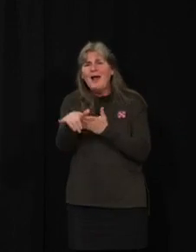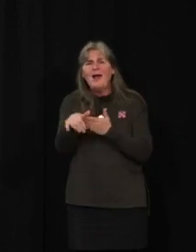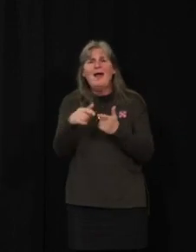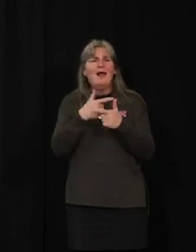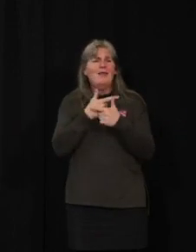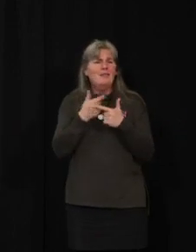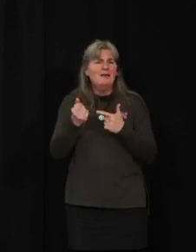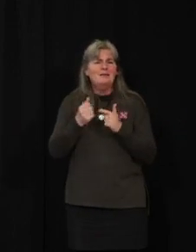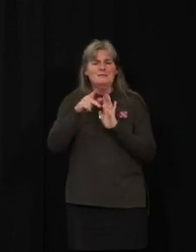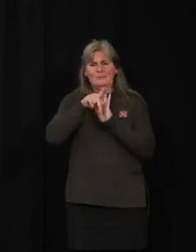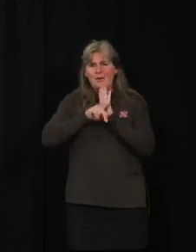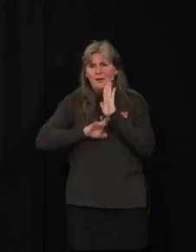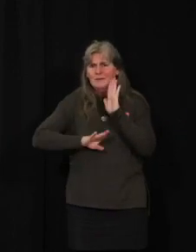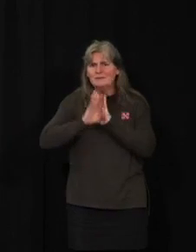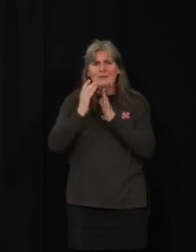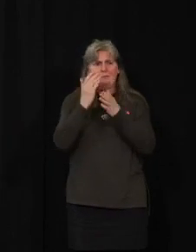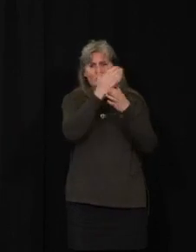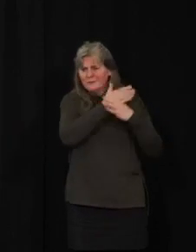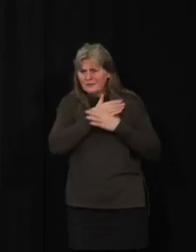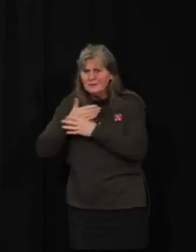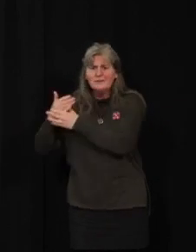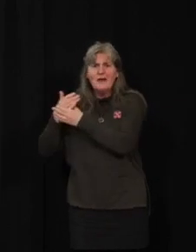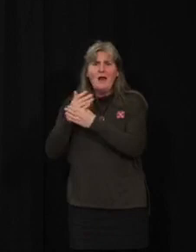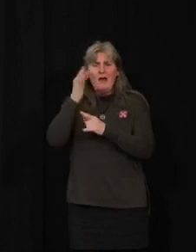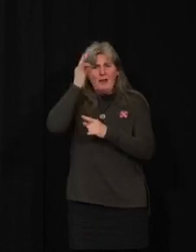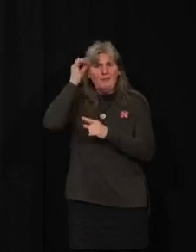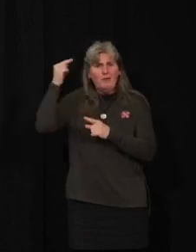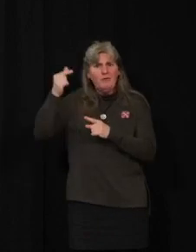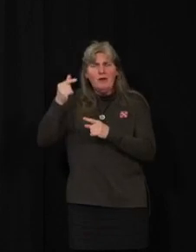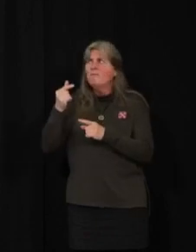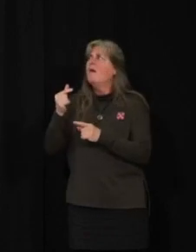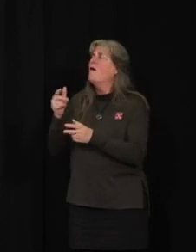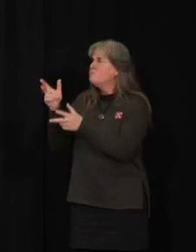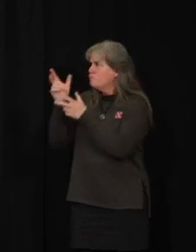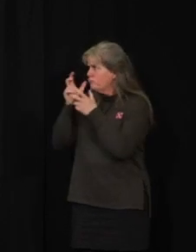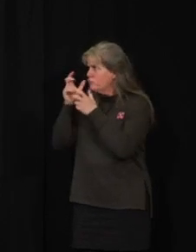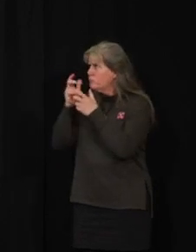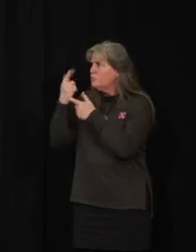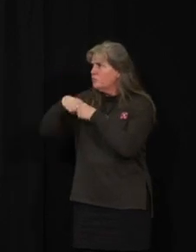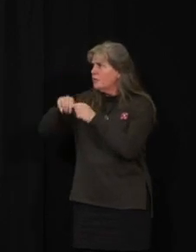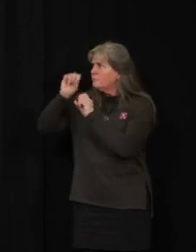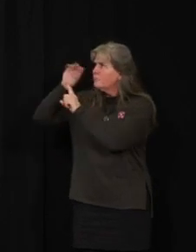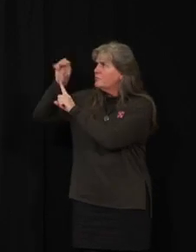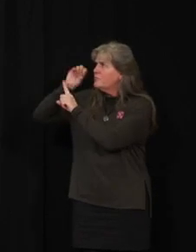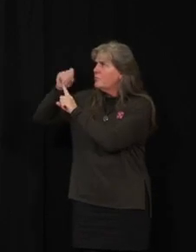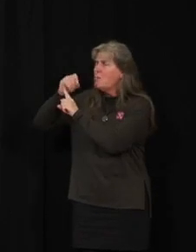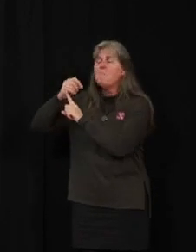development and a federal government listening to the concerns. Flexible turning and pivoting on